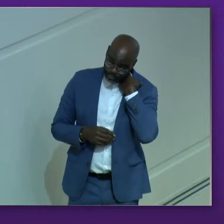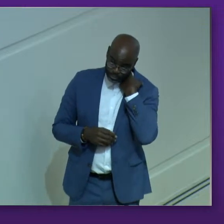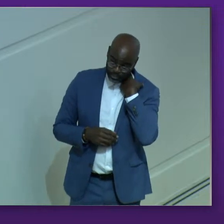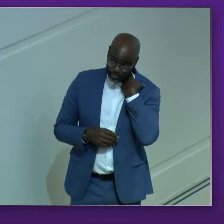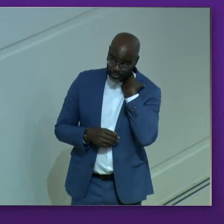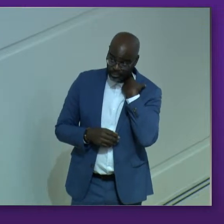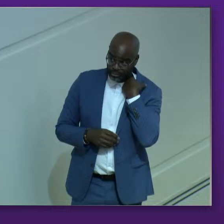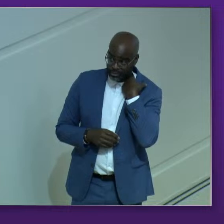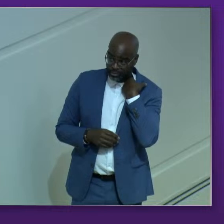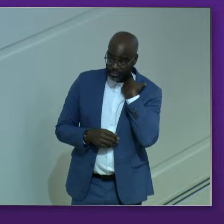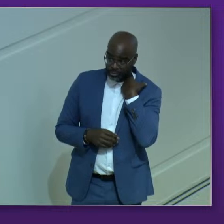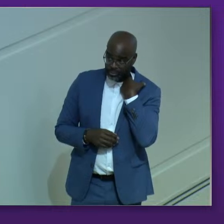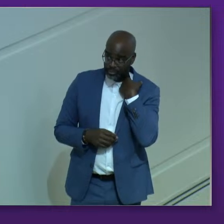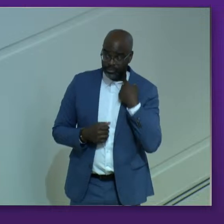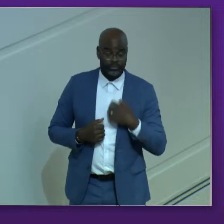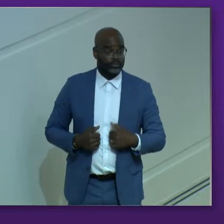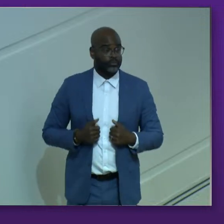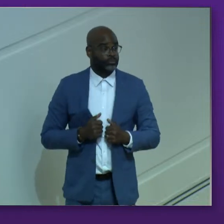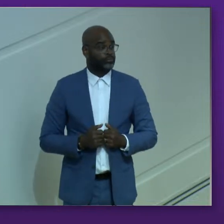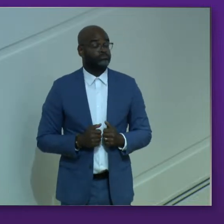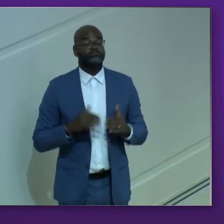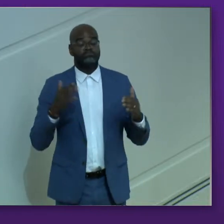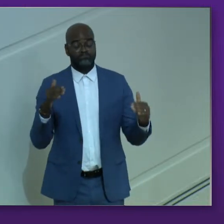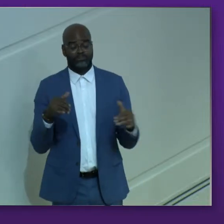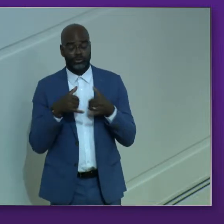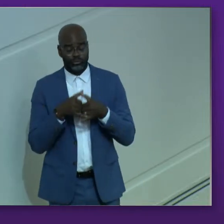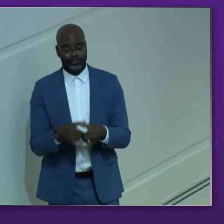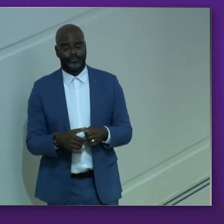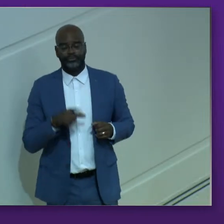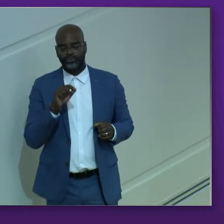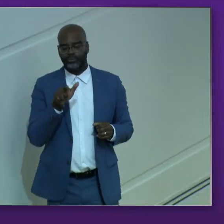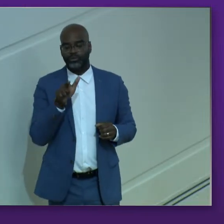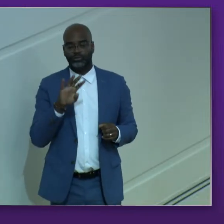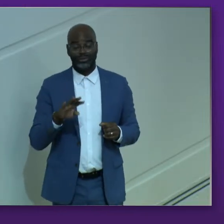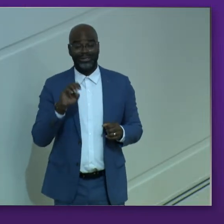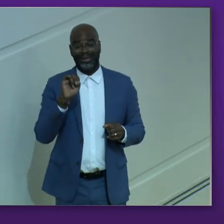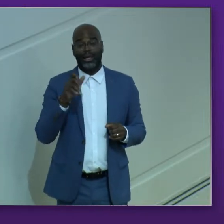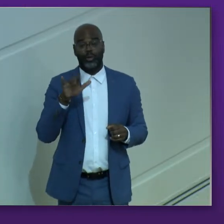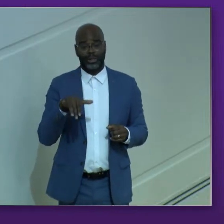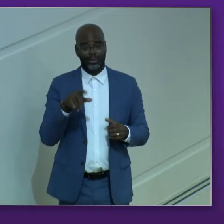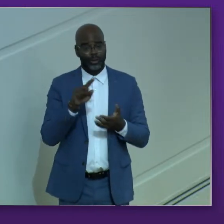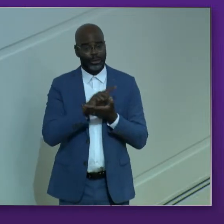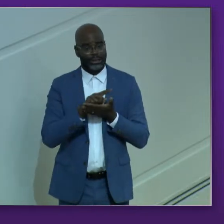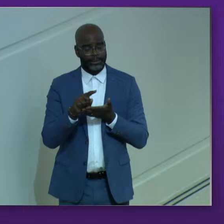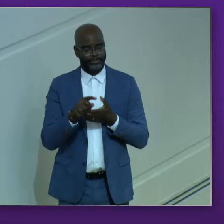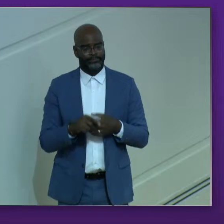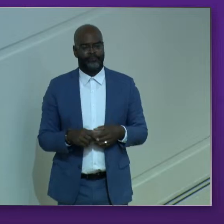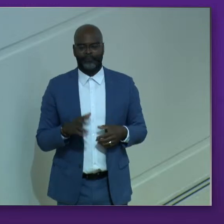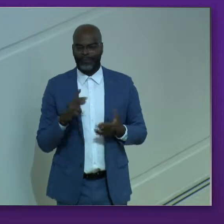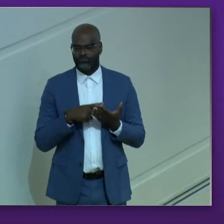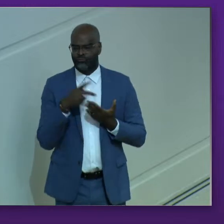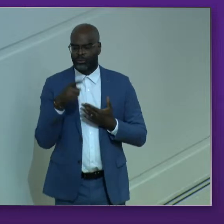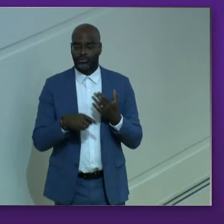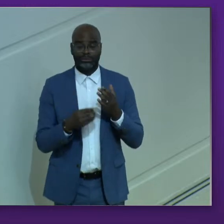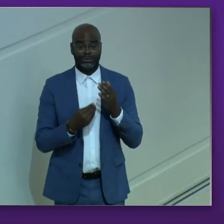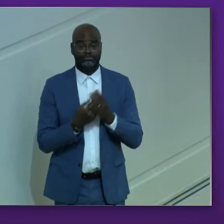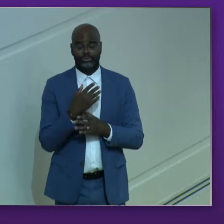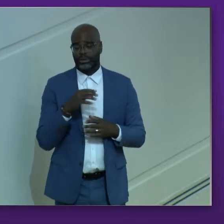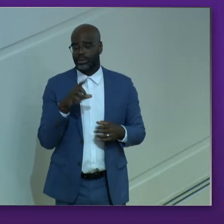AND SUPPORTED. CONGRATULATIONS AND JOIN ME IN WELCOMING AND THANKING THIS TEAM. .